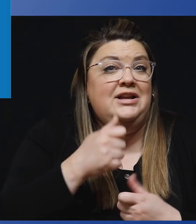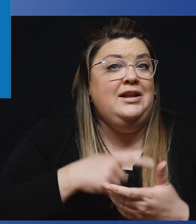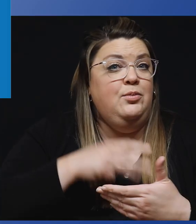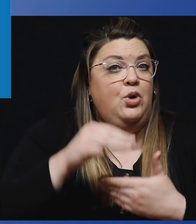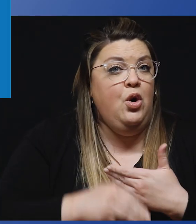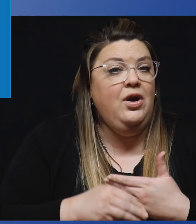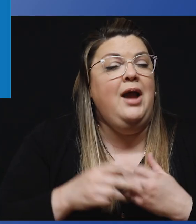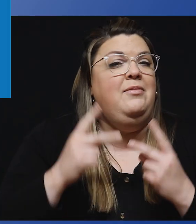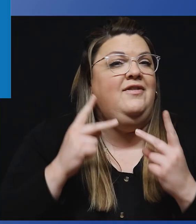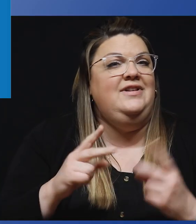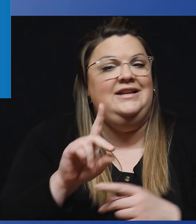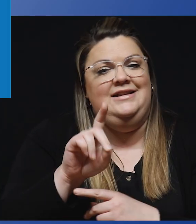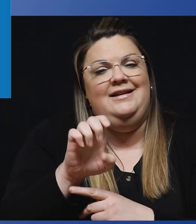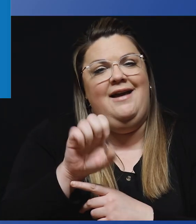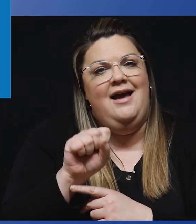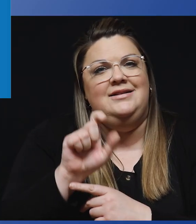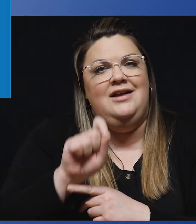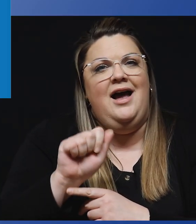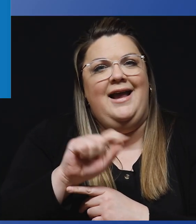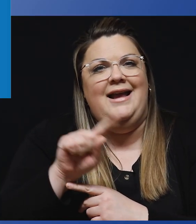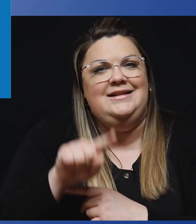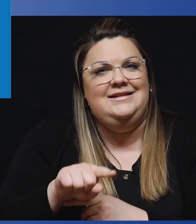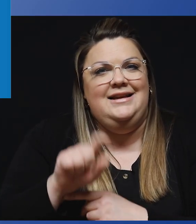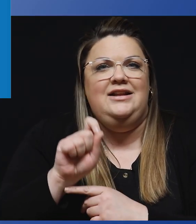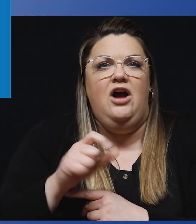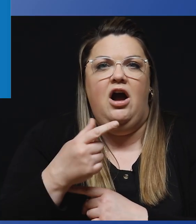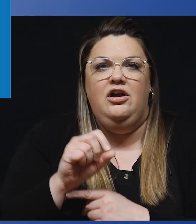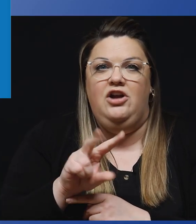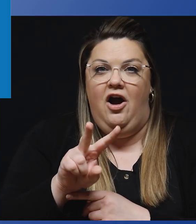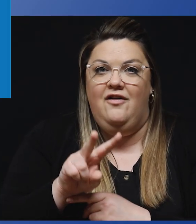by visiting des.az.gov/ERAP.